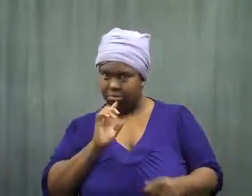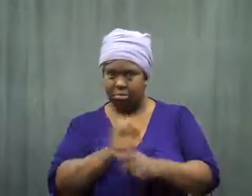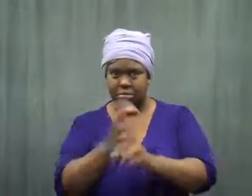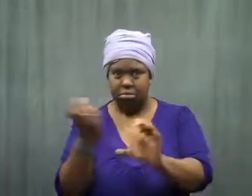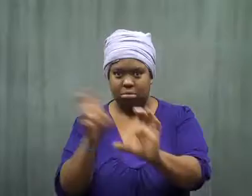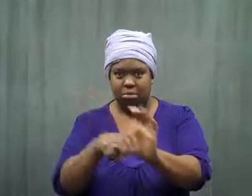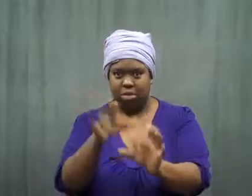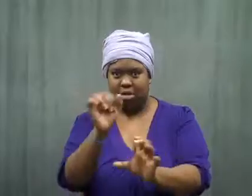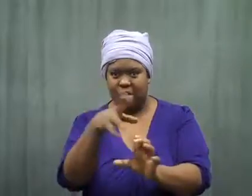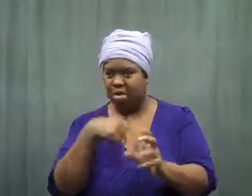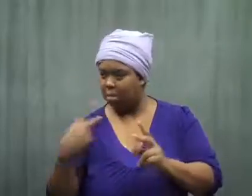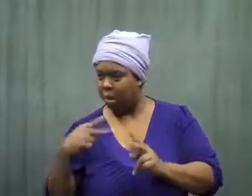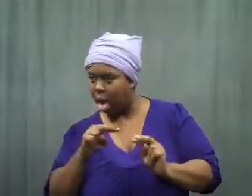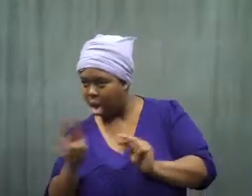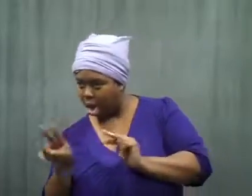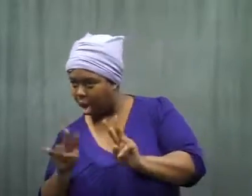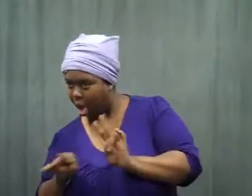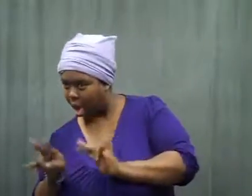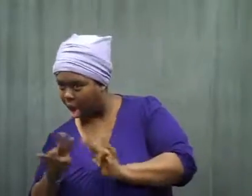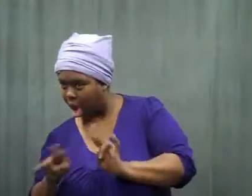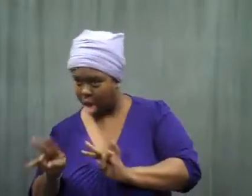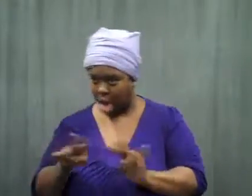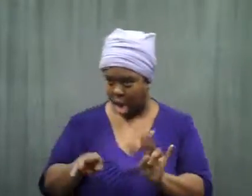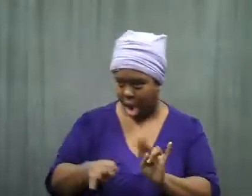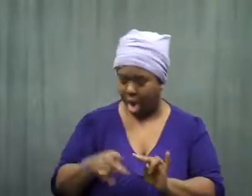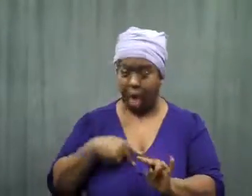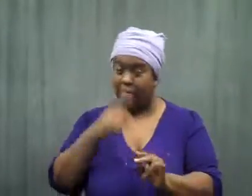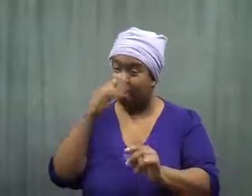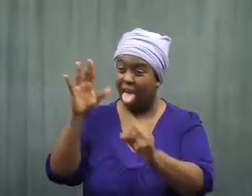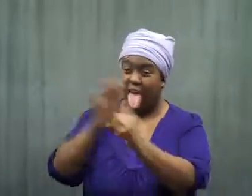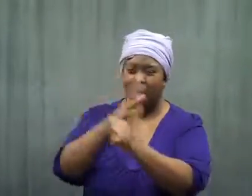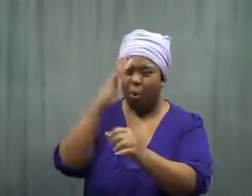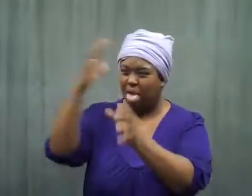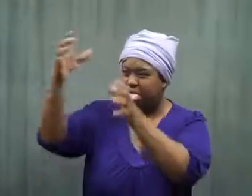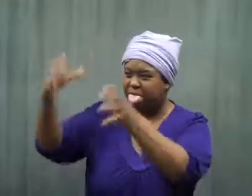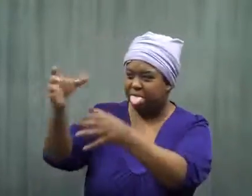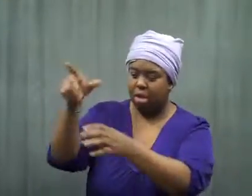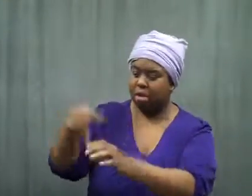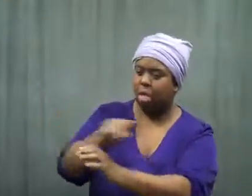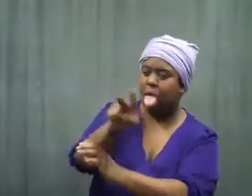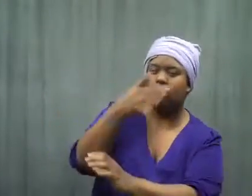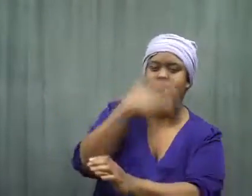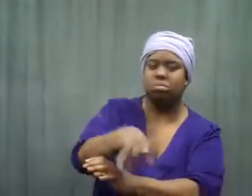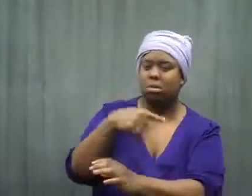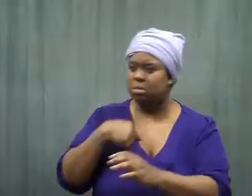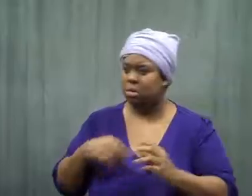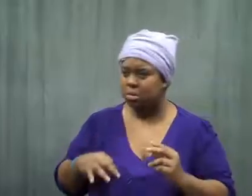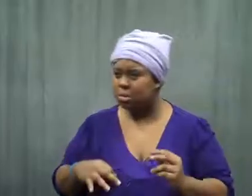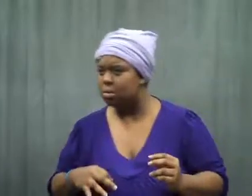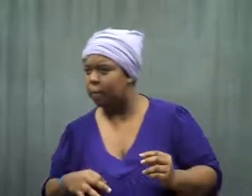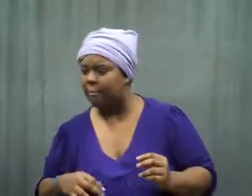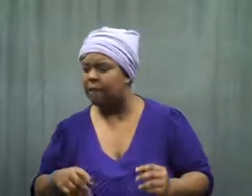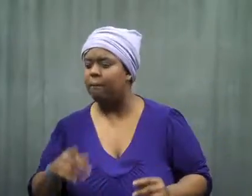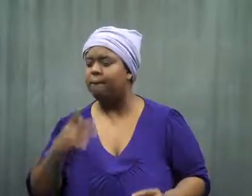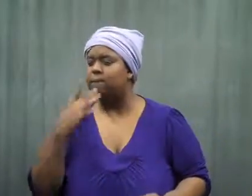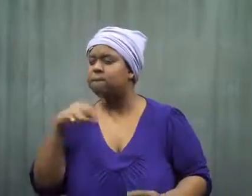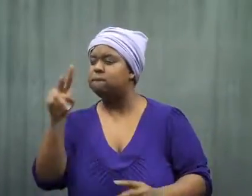Sure enough, they got into a car. Oh lordy!